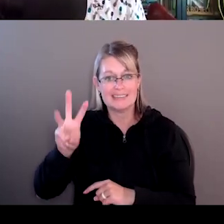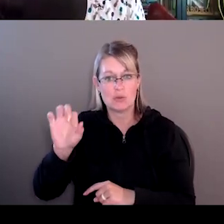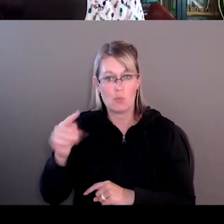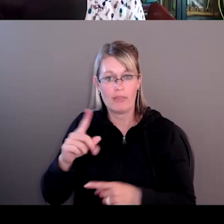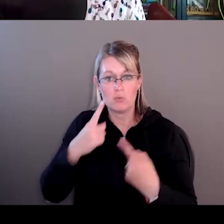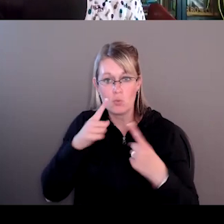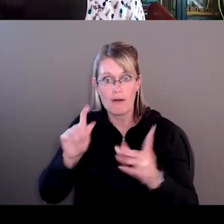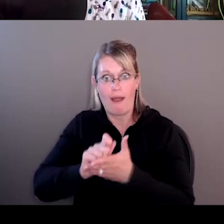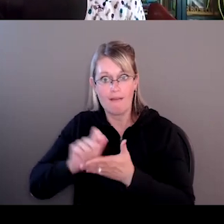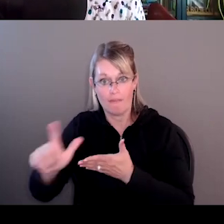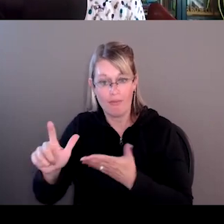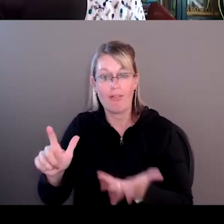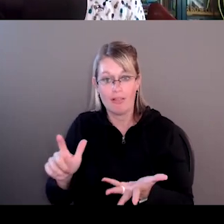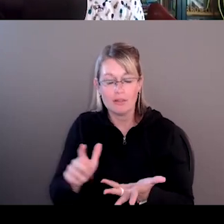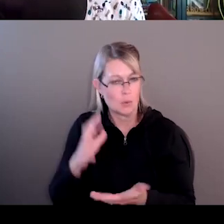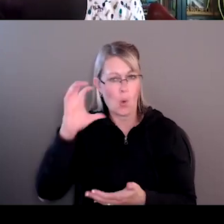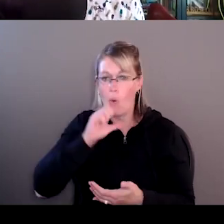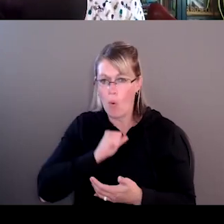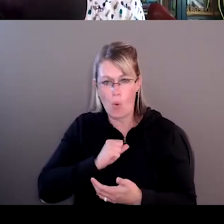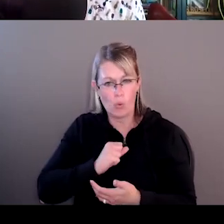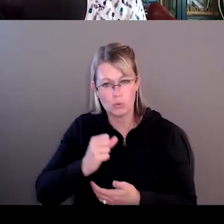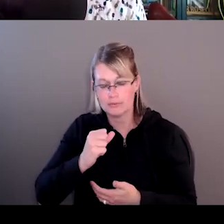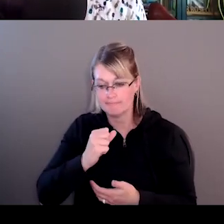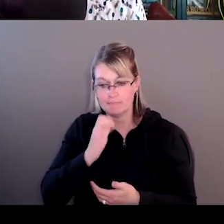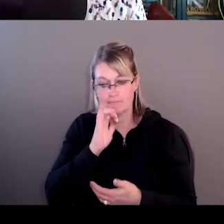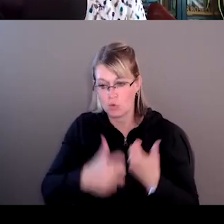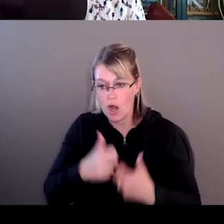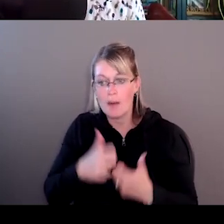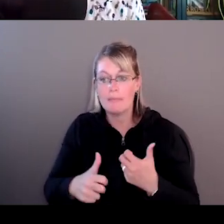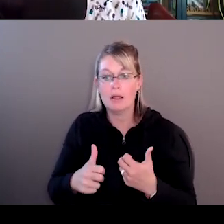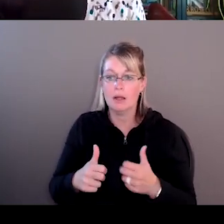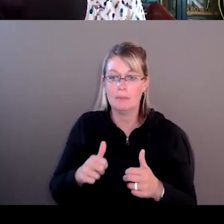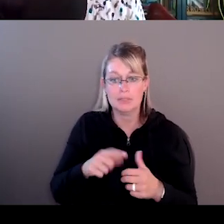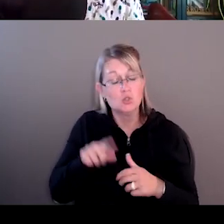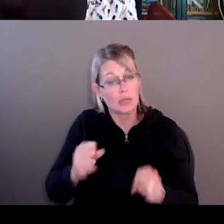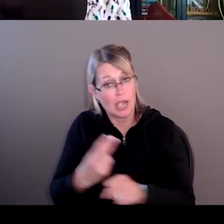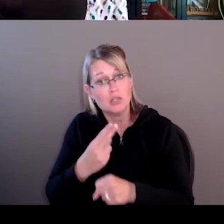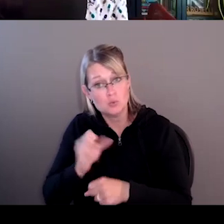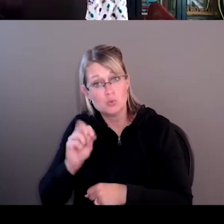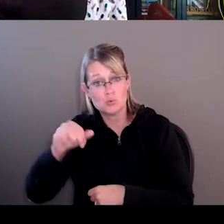It is an old bug. It is a known bug. You can he was a script or you could base it on viewport